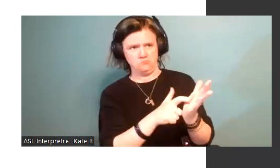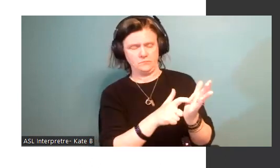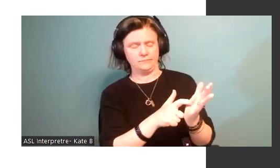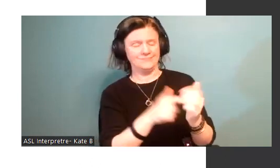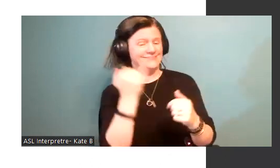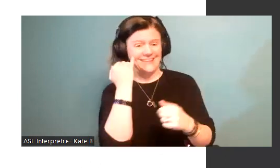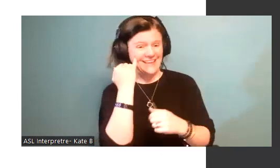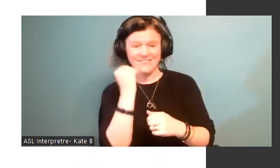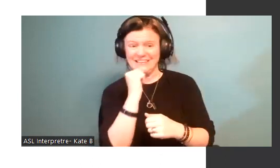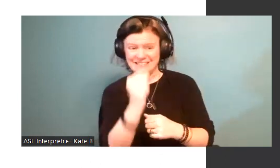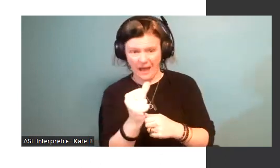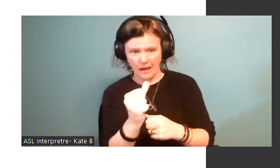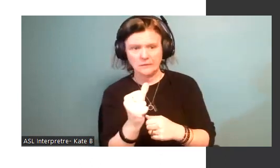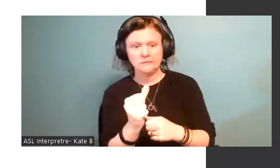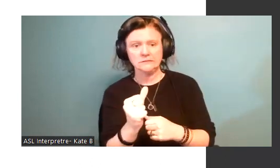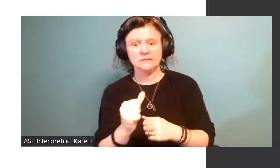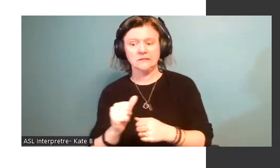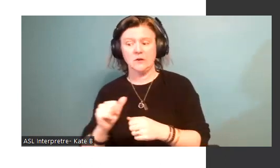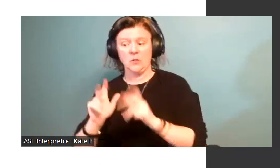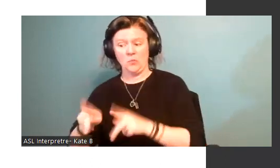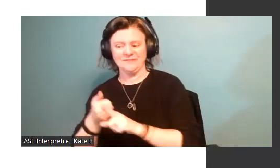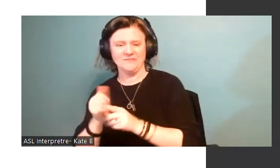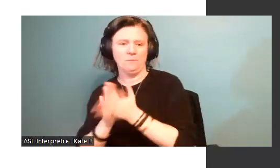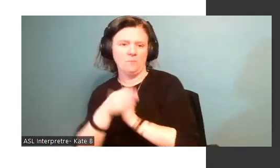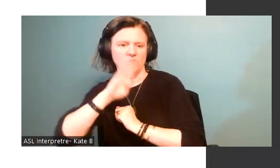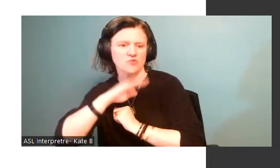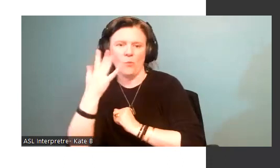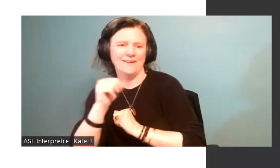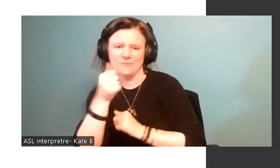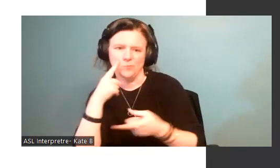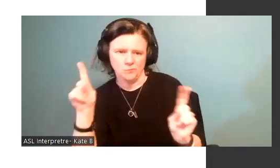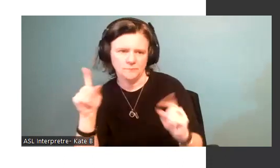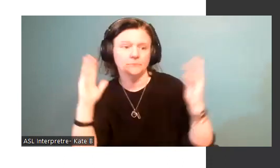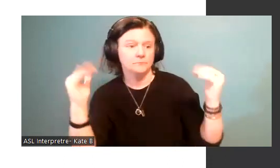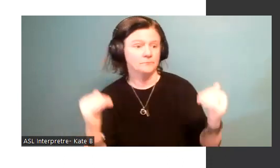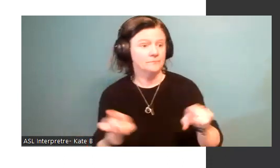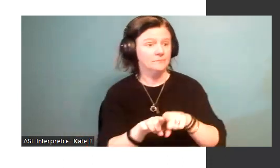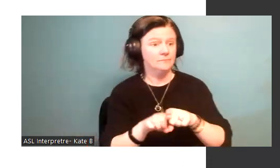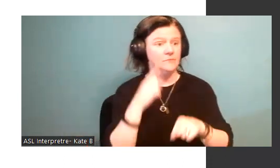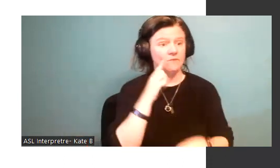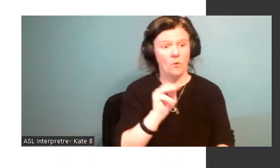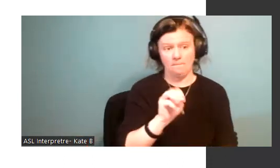Some of the role equals grid, a screen reader will expect it to behave in certain ways and have